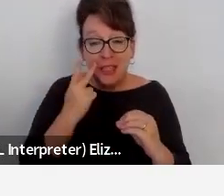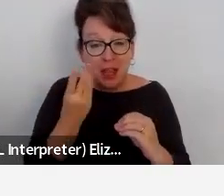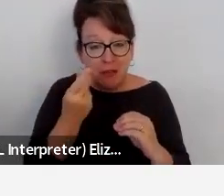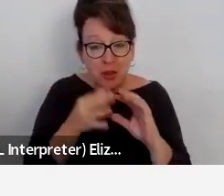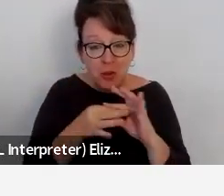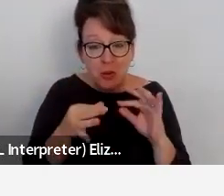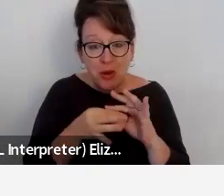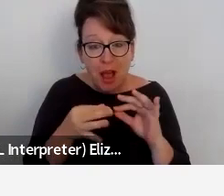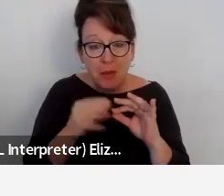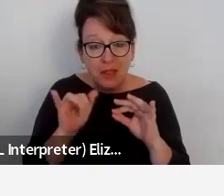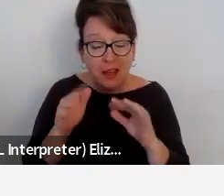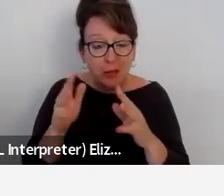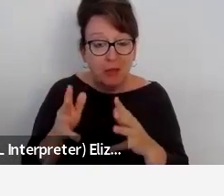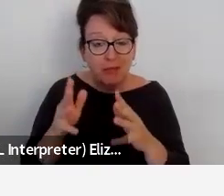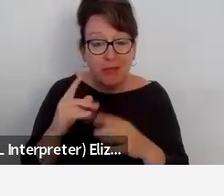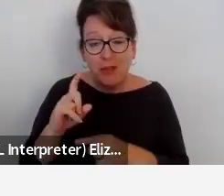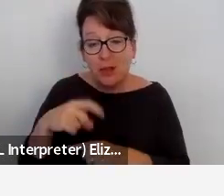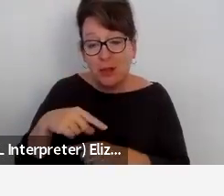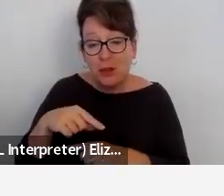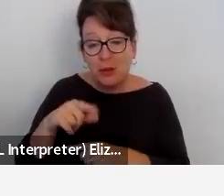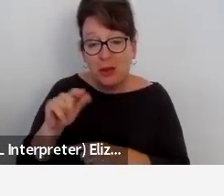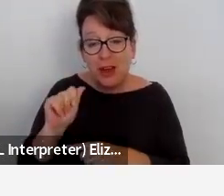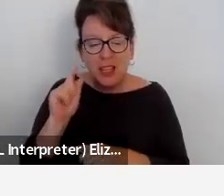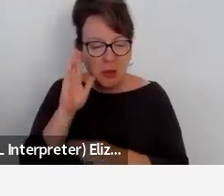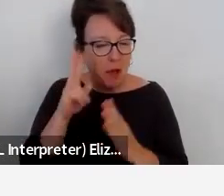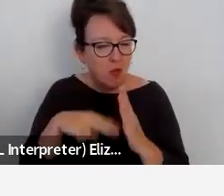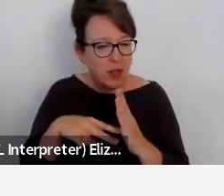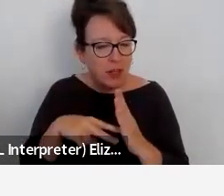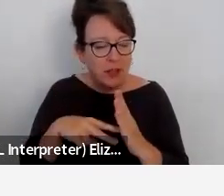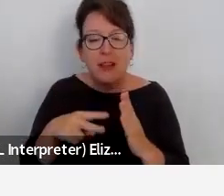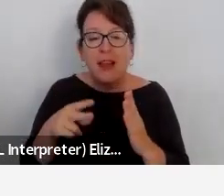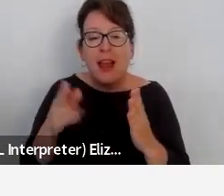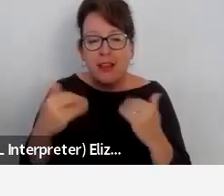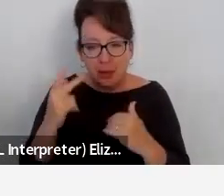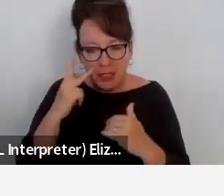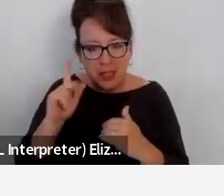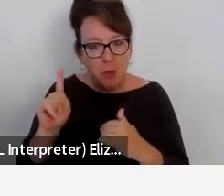out what is eligible. And again, we are doing our best in EPA Ports Initiative to populate